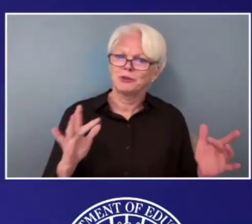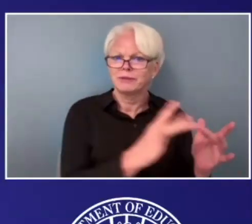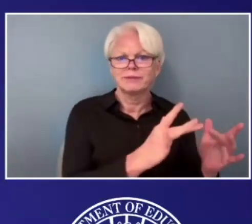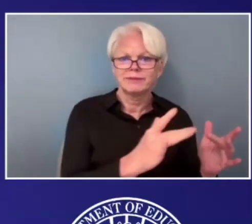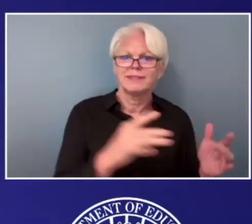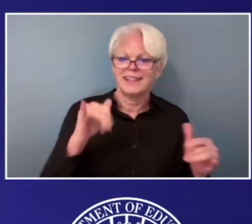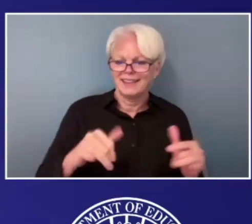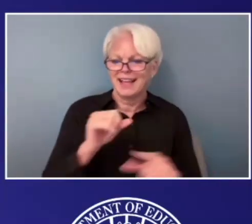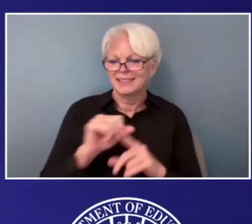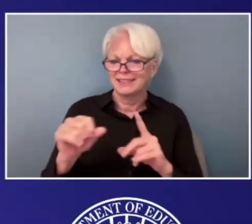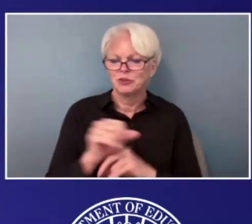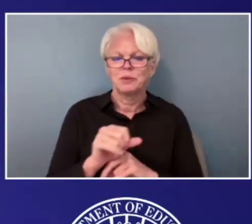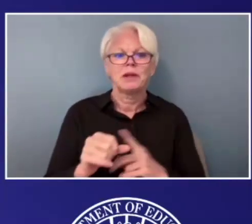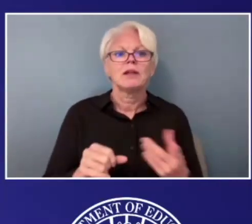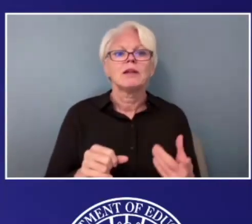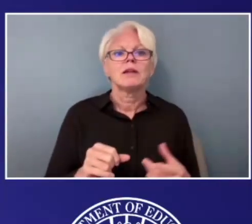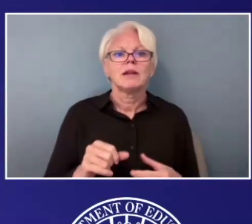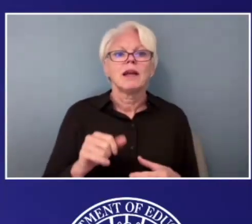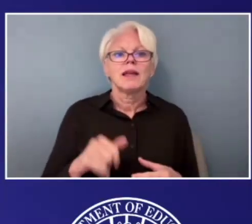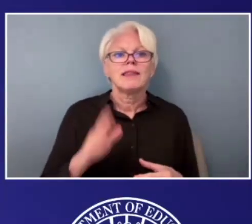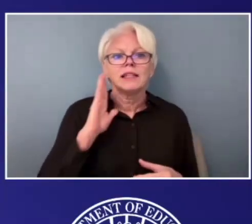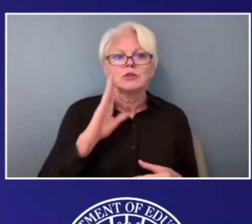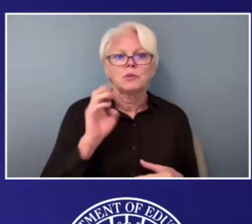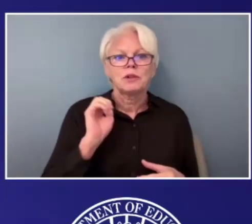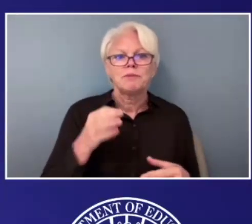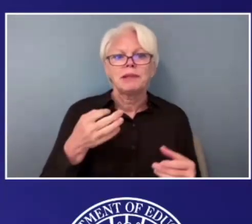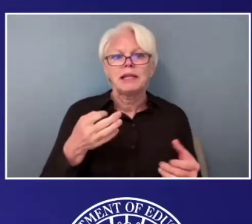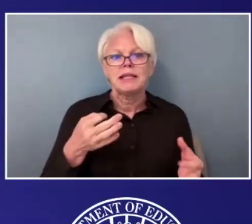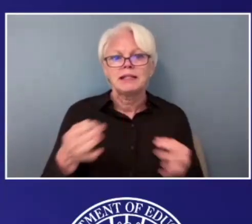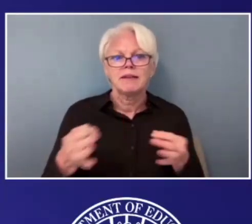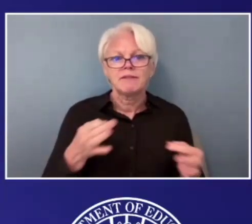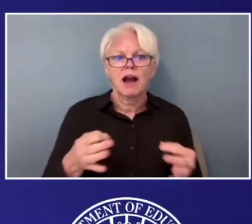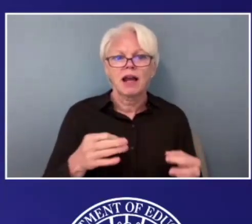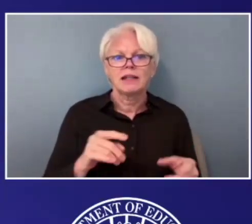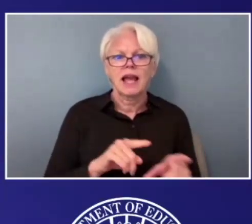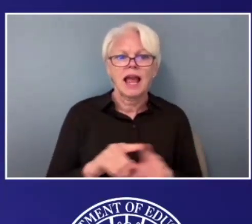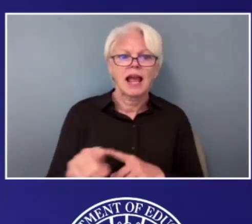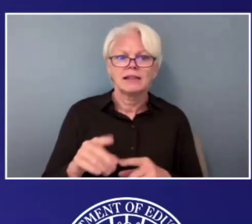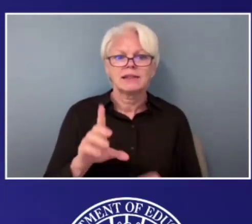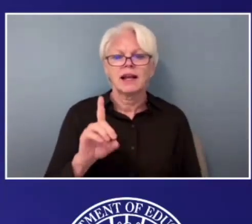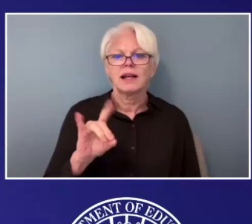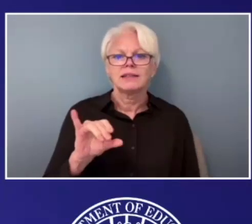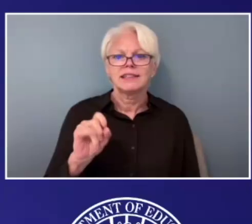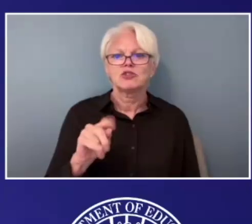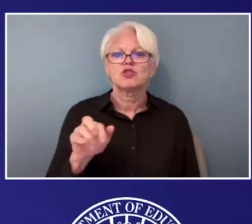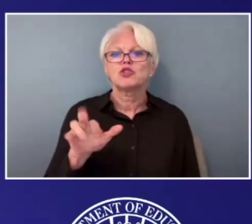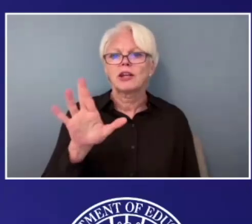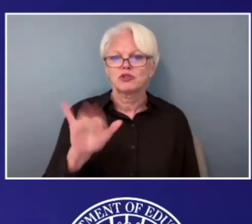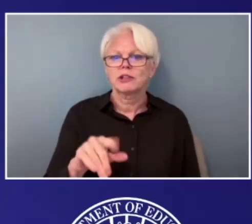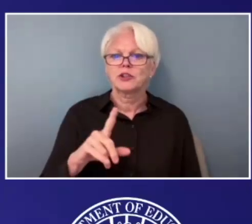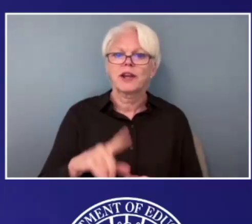We would -- this would be defined in -- as a discretionary forbearance while we were looking into things,